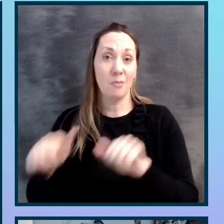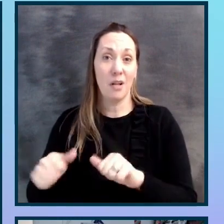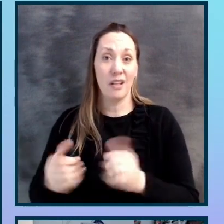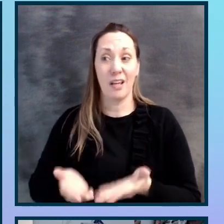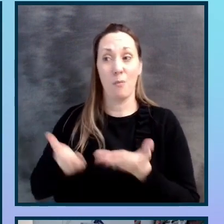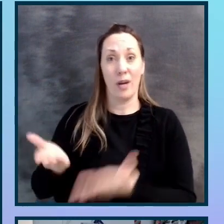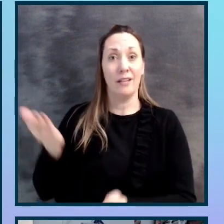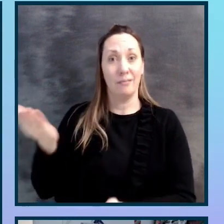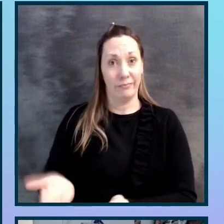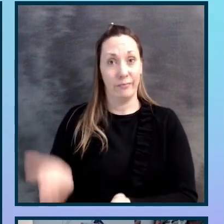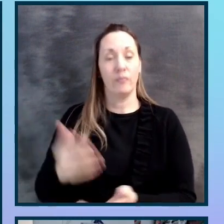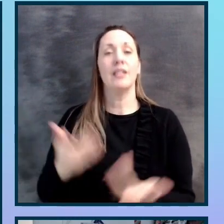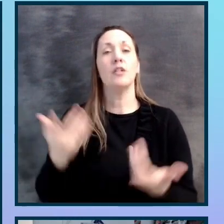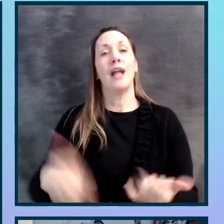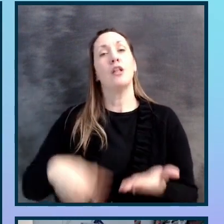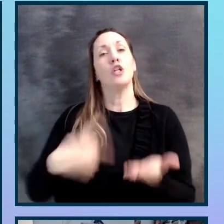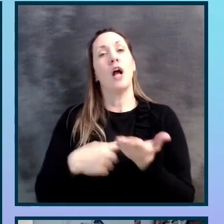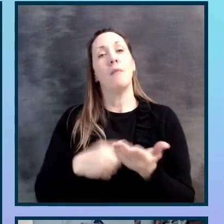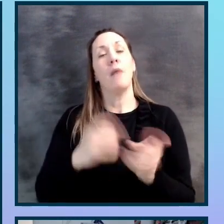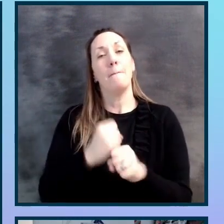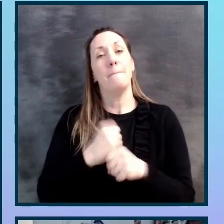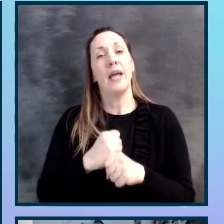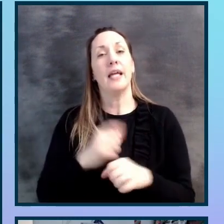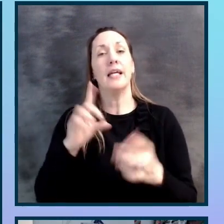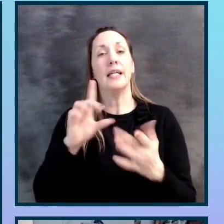the challenge of creating digitally accessible products and content.